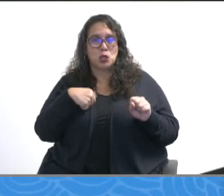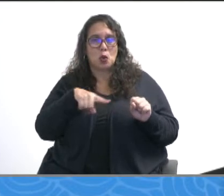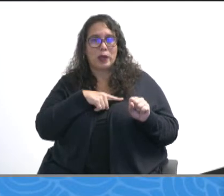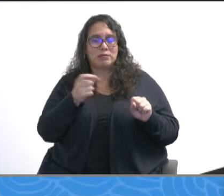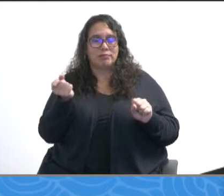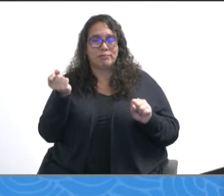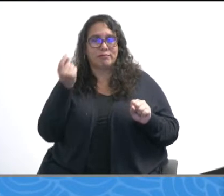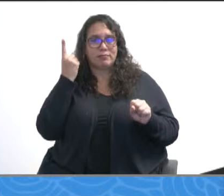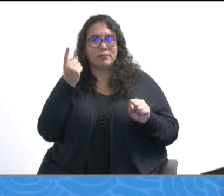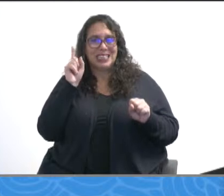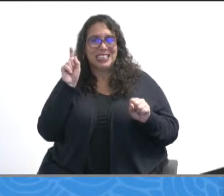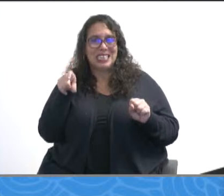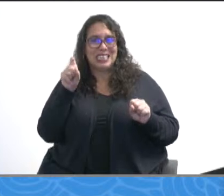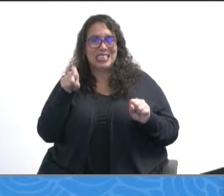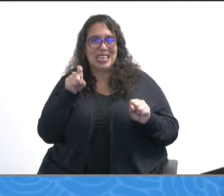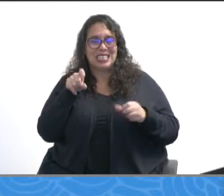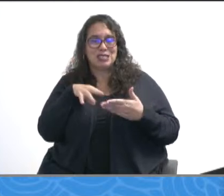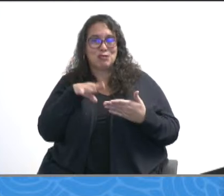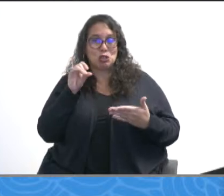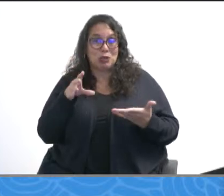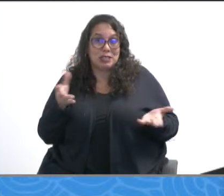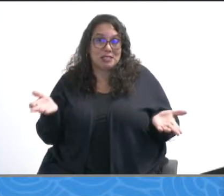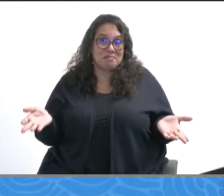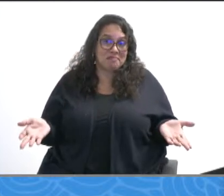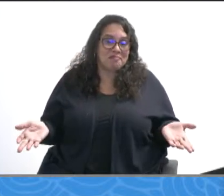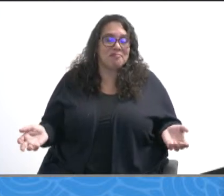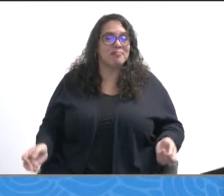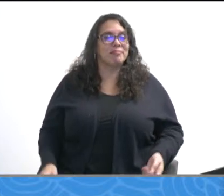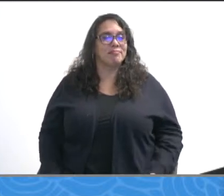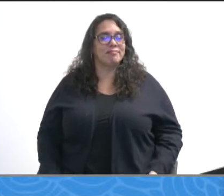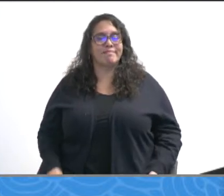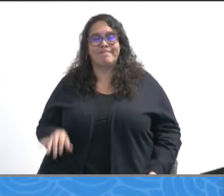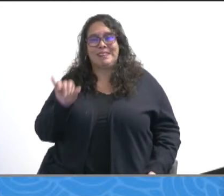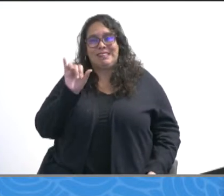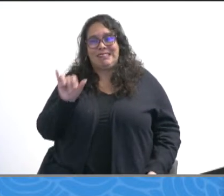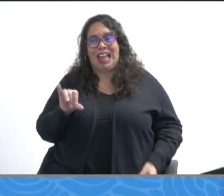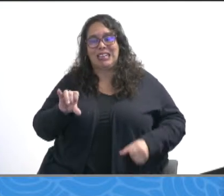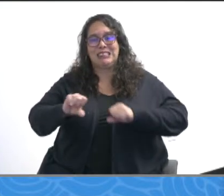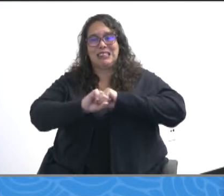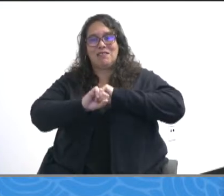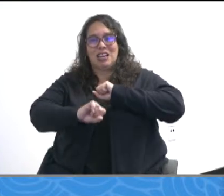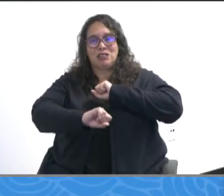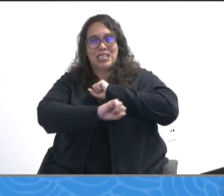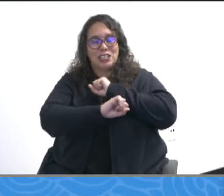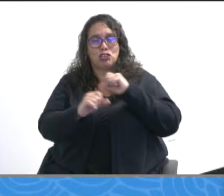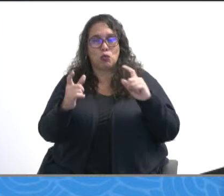what the needs of our students are. That's the foundation of what we do with budget engagement,